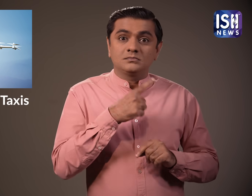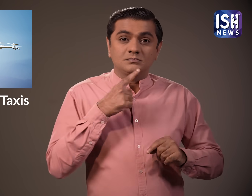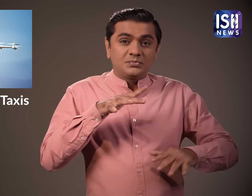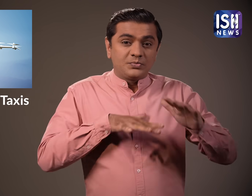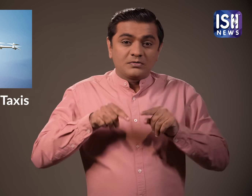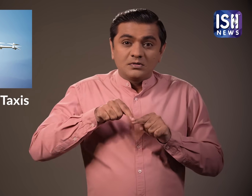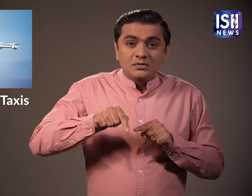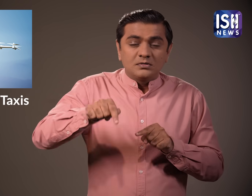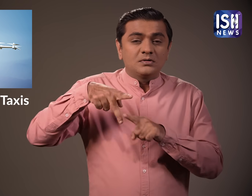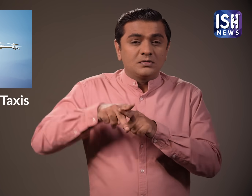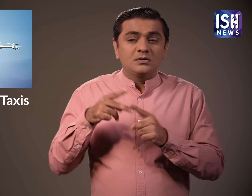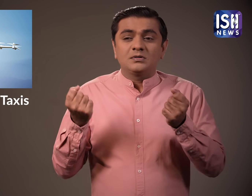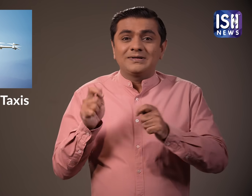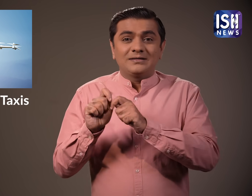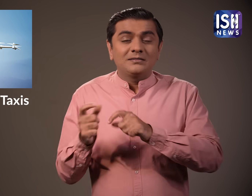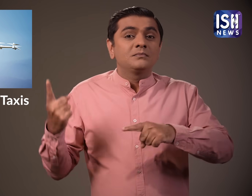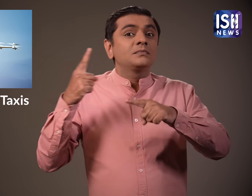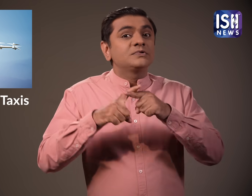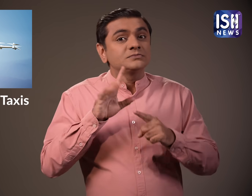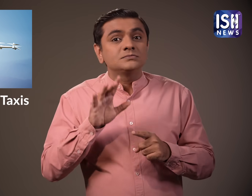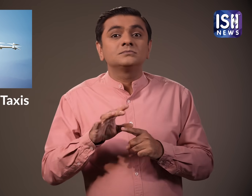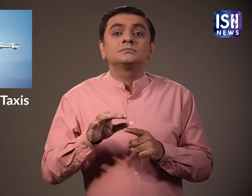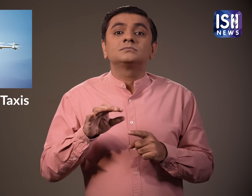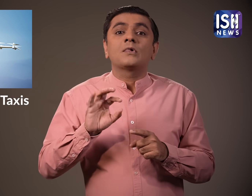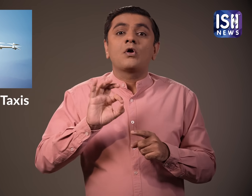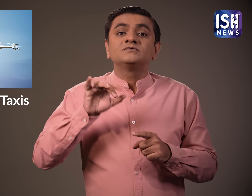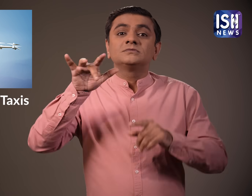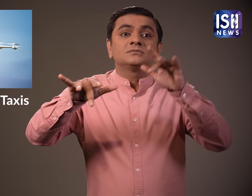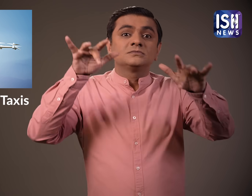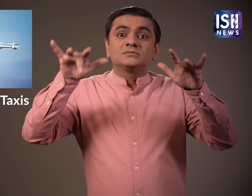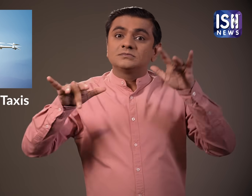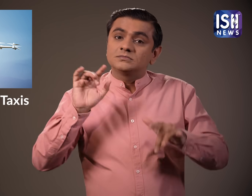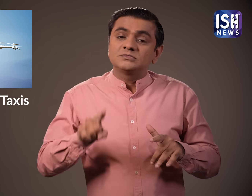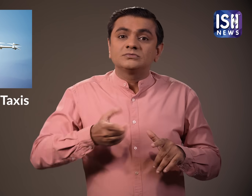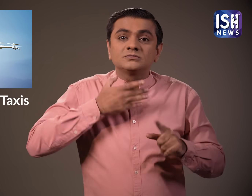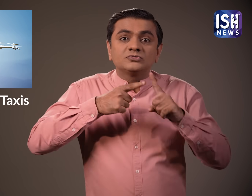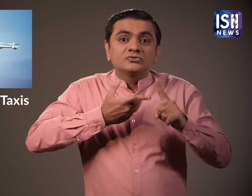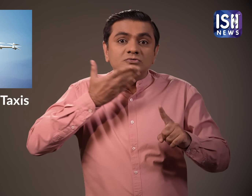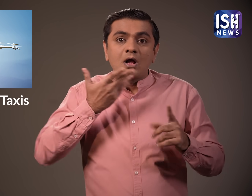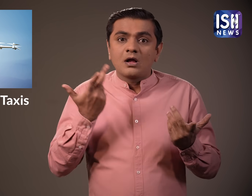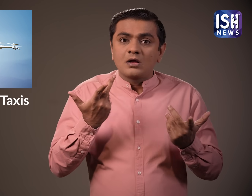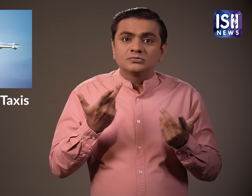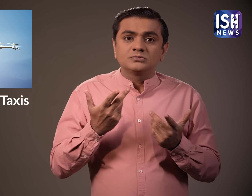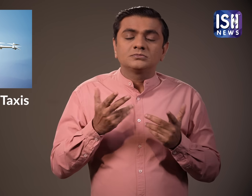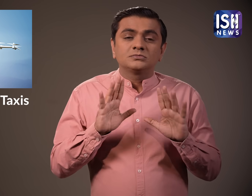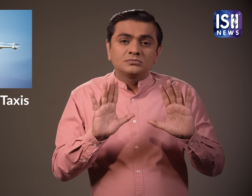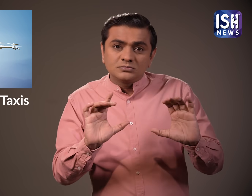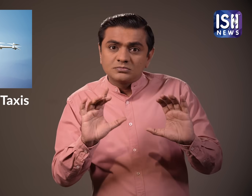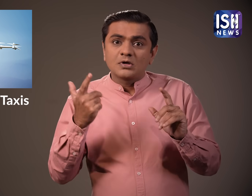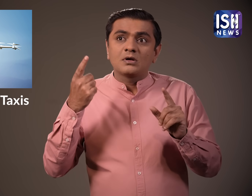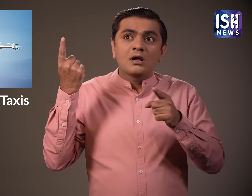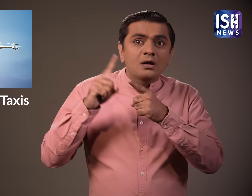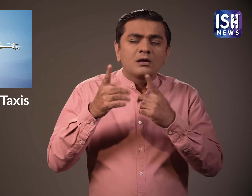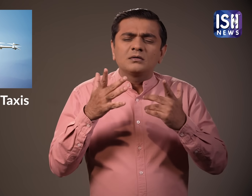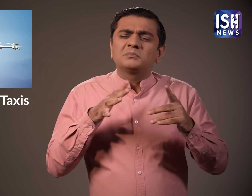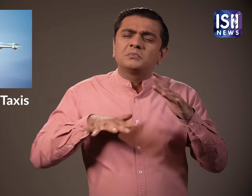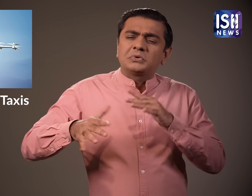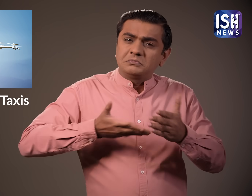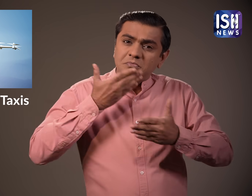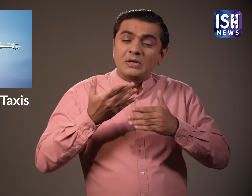The aircrafts are being constructed and the crew will be trained as well in different centres.